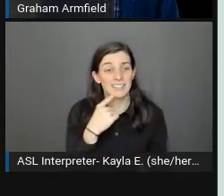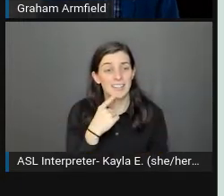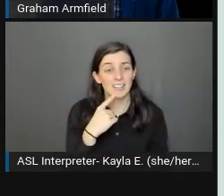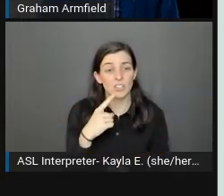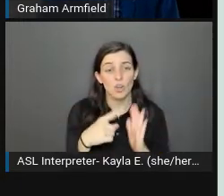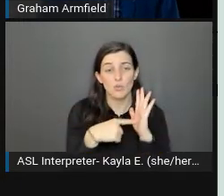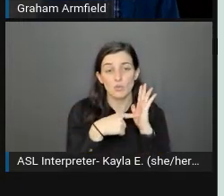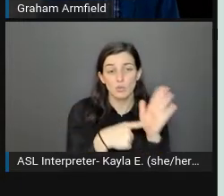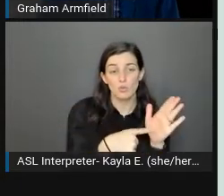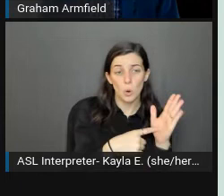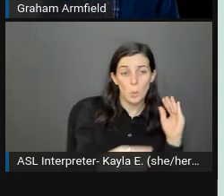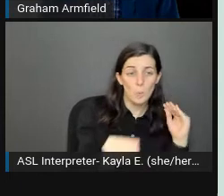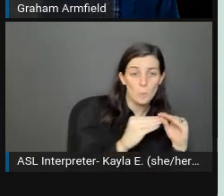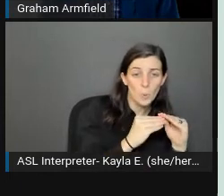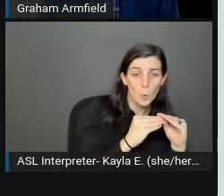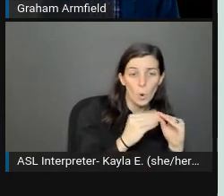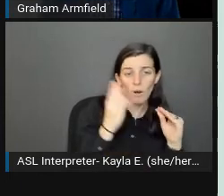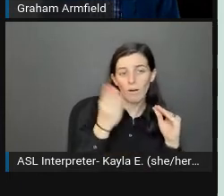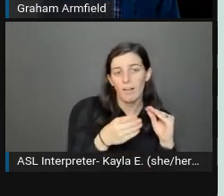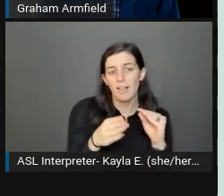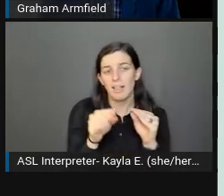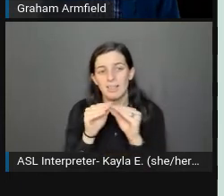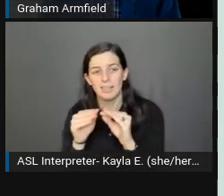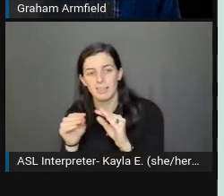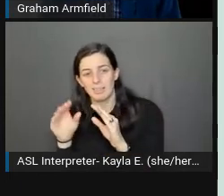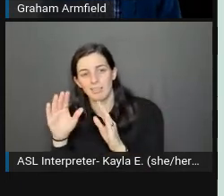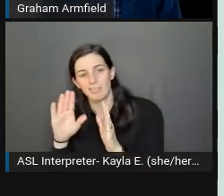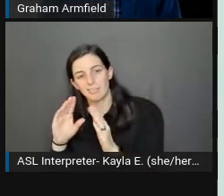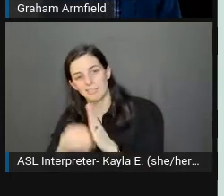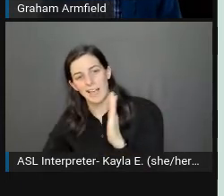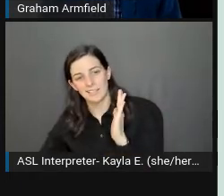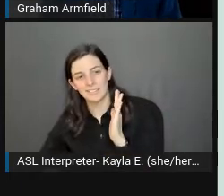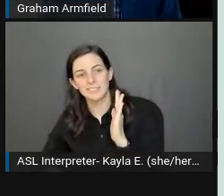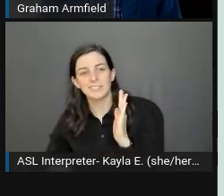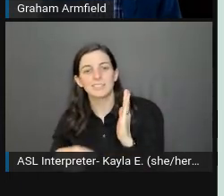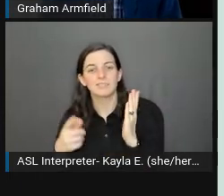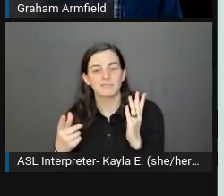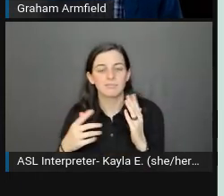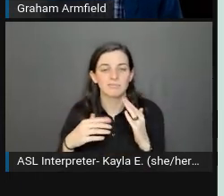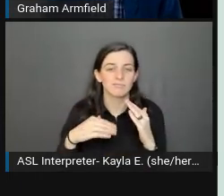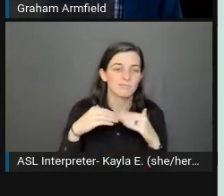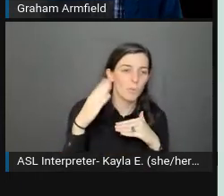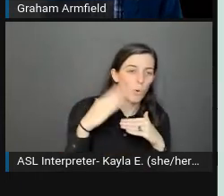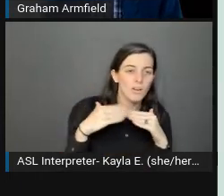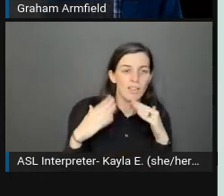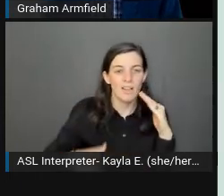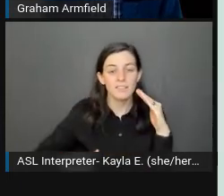If I tap there to that, good. There's a focus indication there and this works a little bit